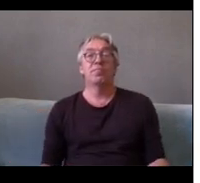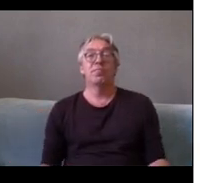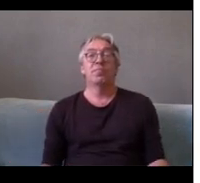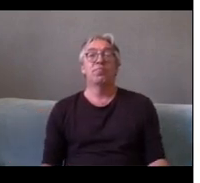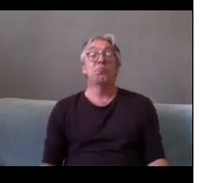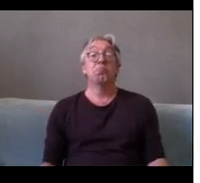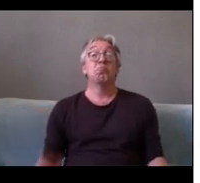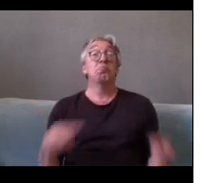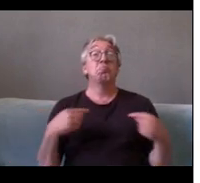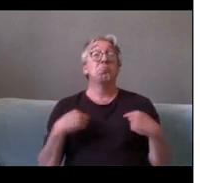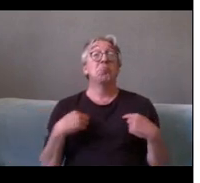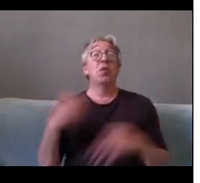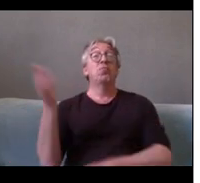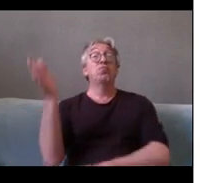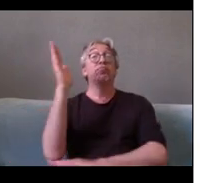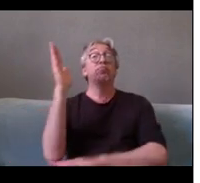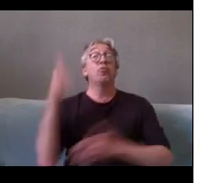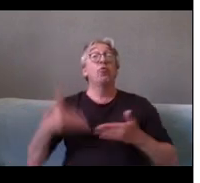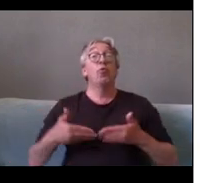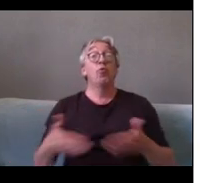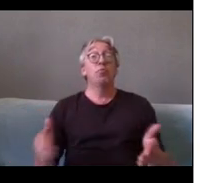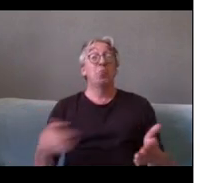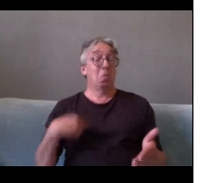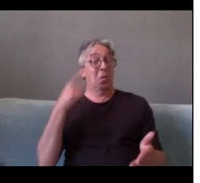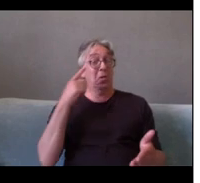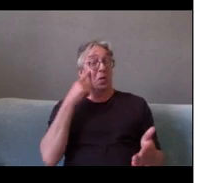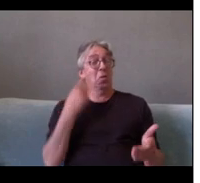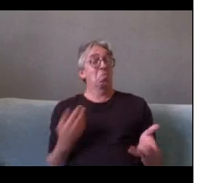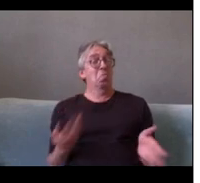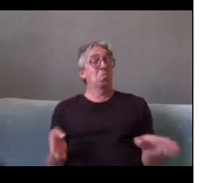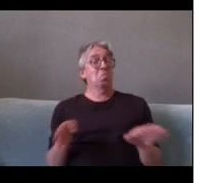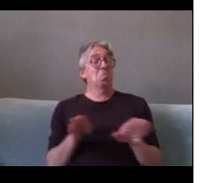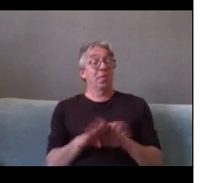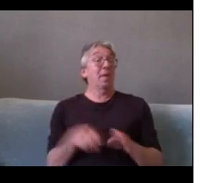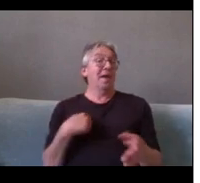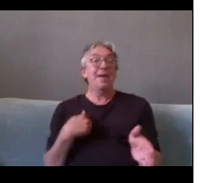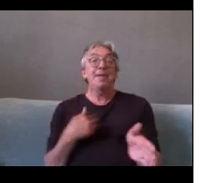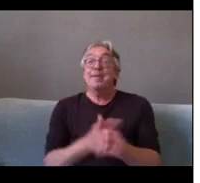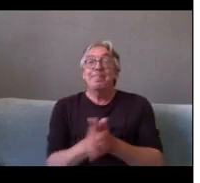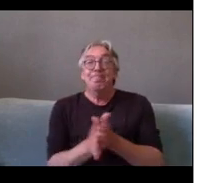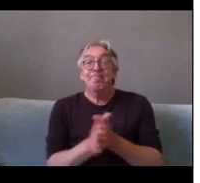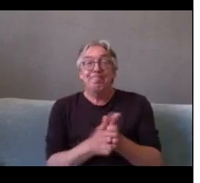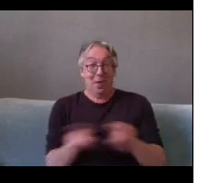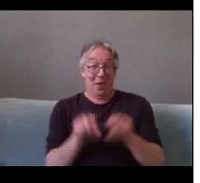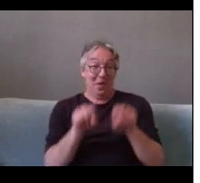And like many of you I'm very excited to hear what our speakers have to say.